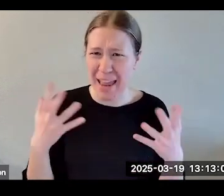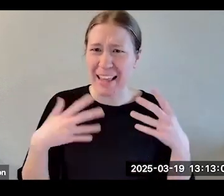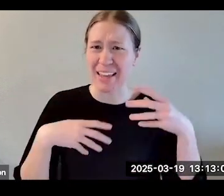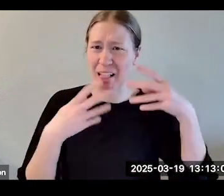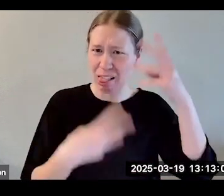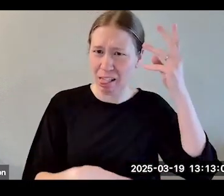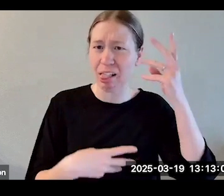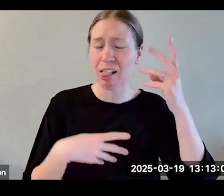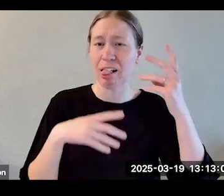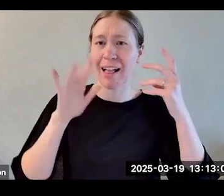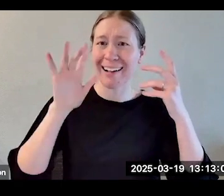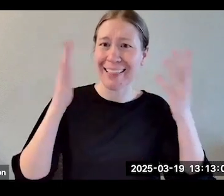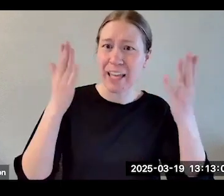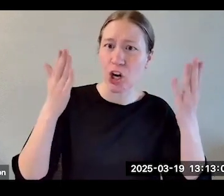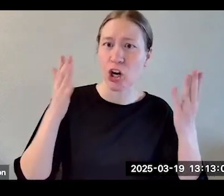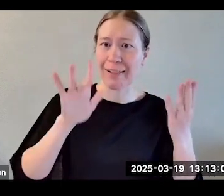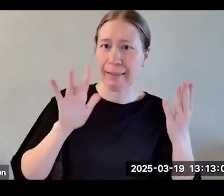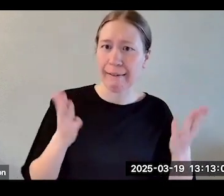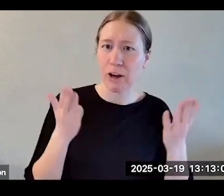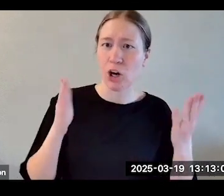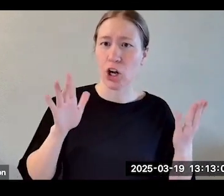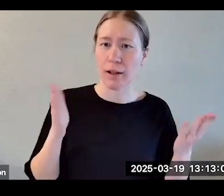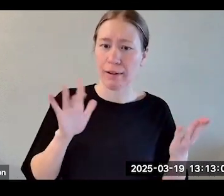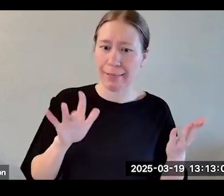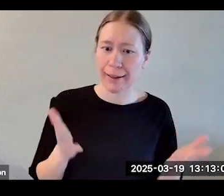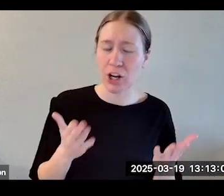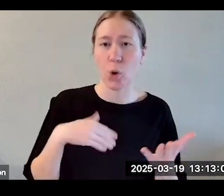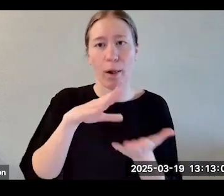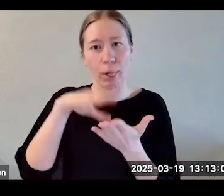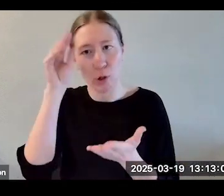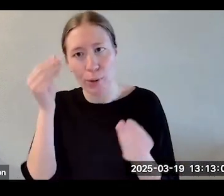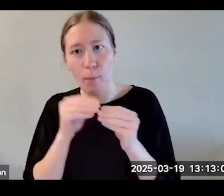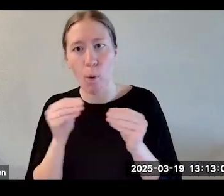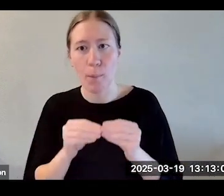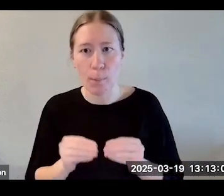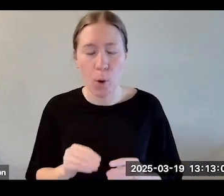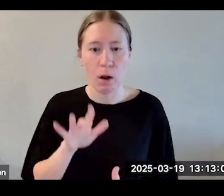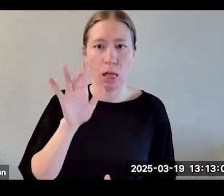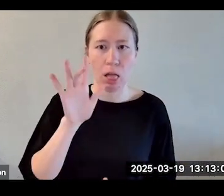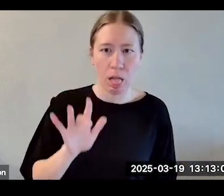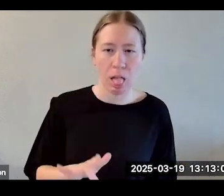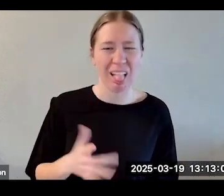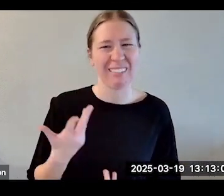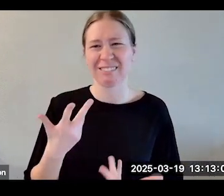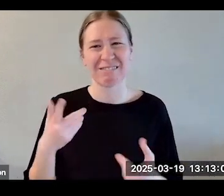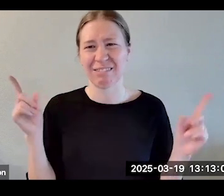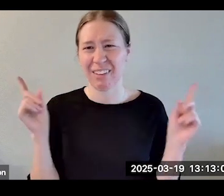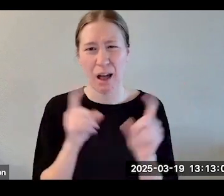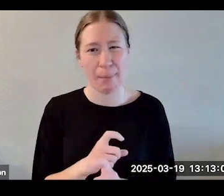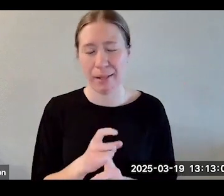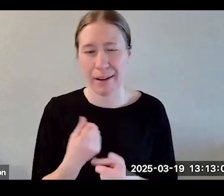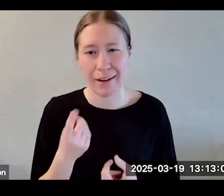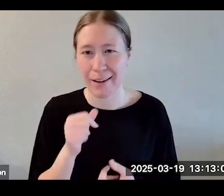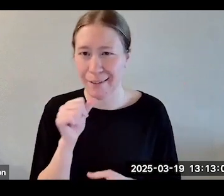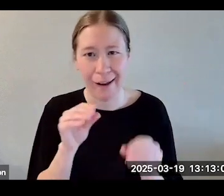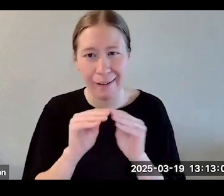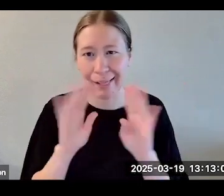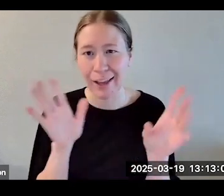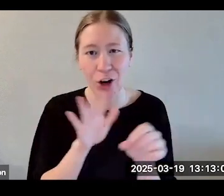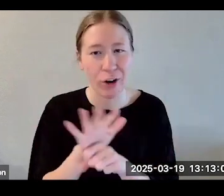where they're just seeing links that say learn more, learn more, learn more, if they're navigating by links, which could be very confusing,